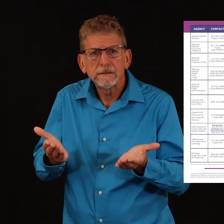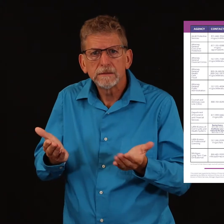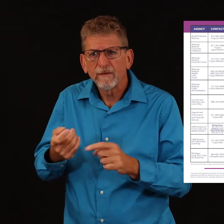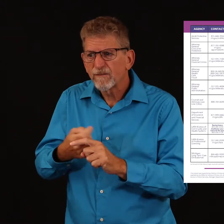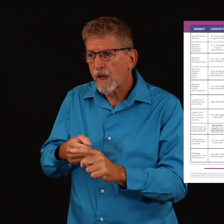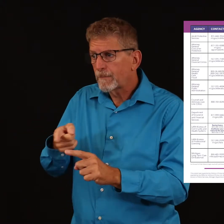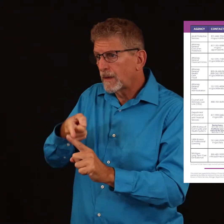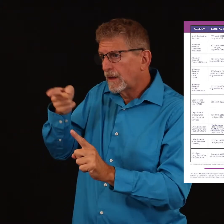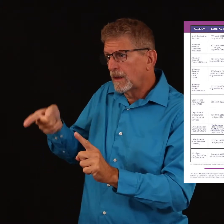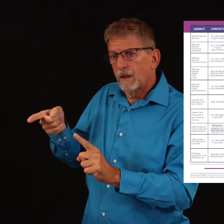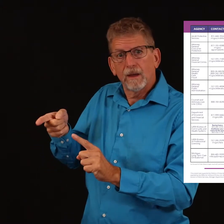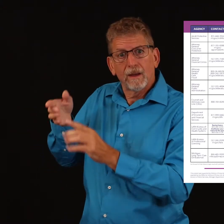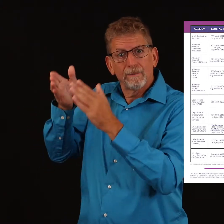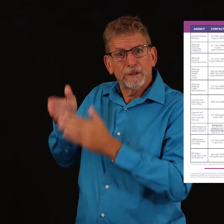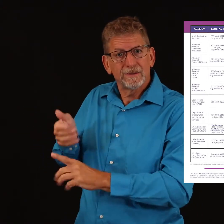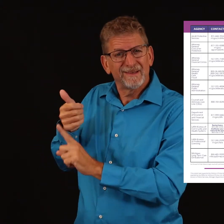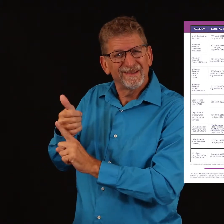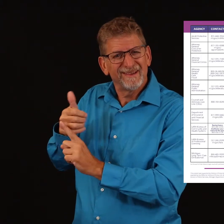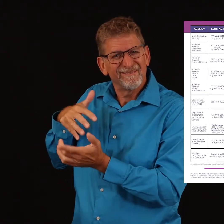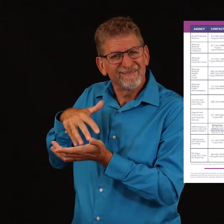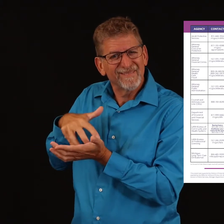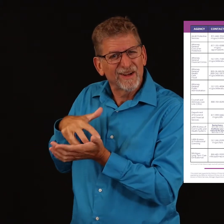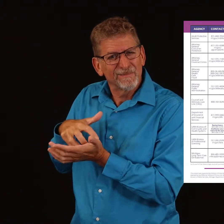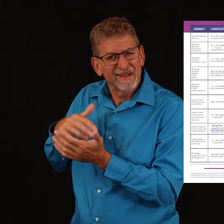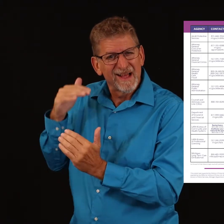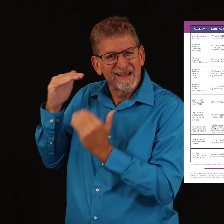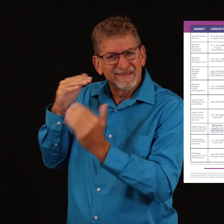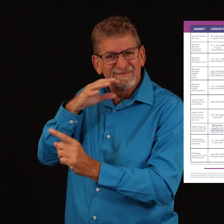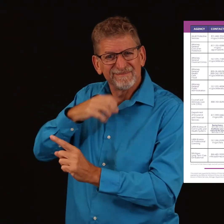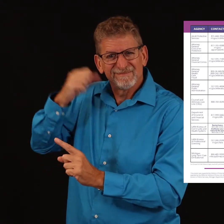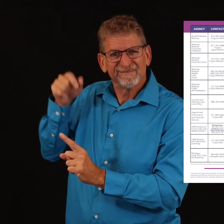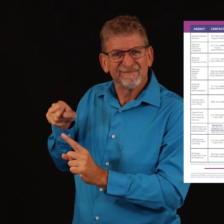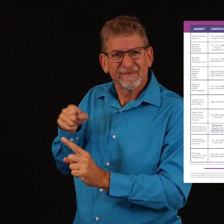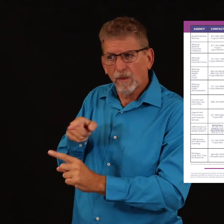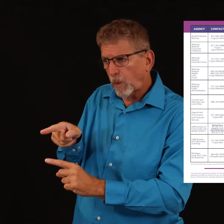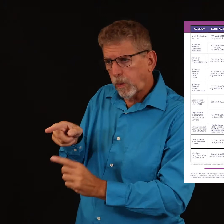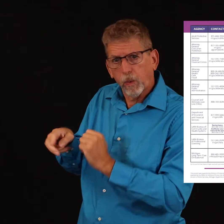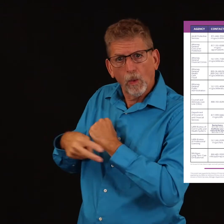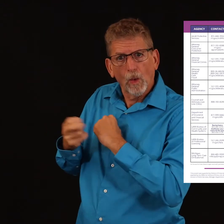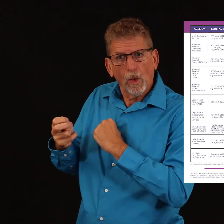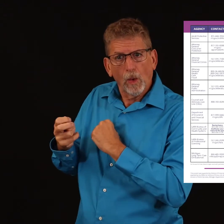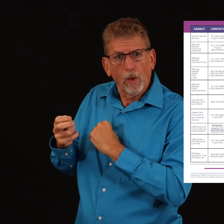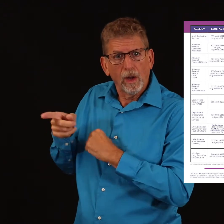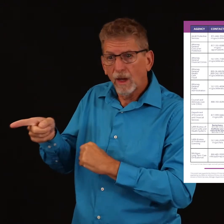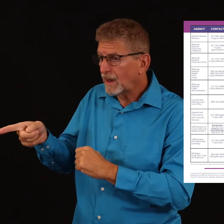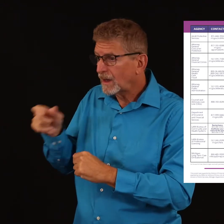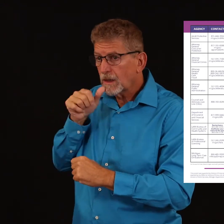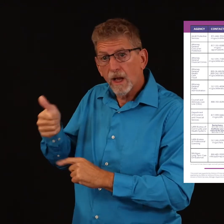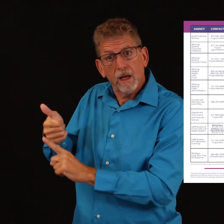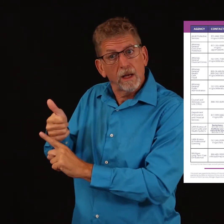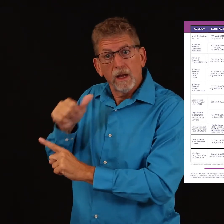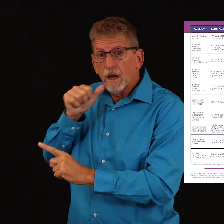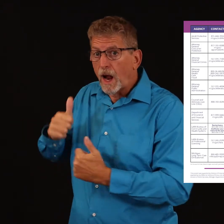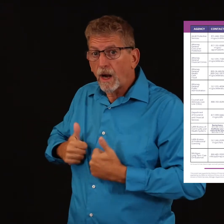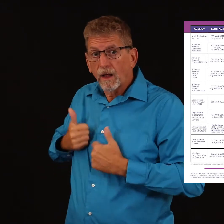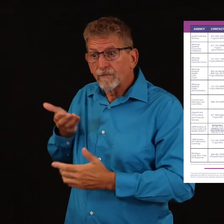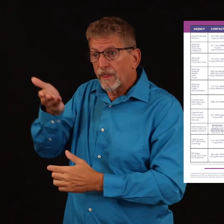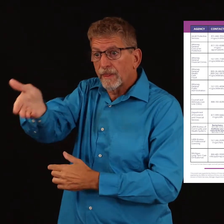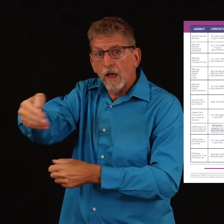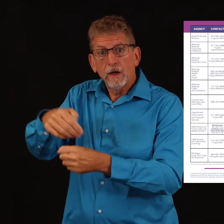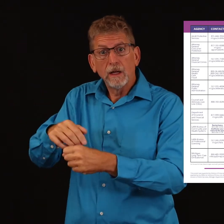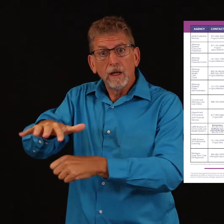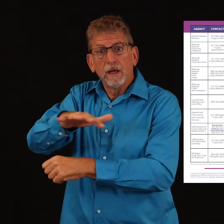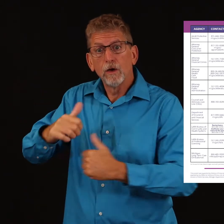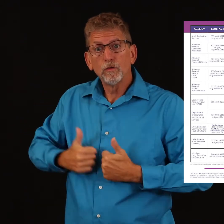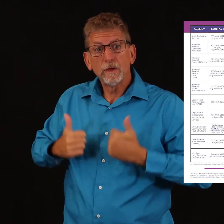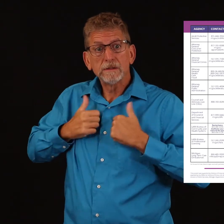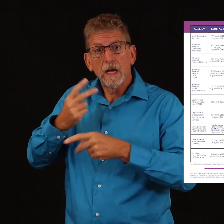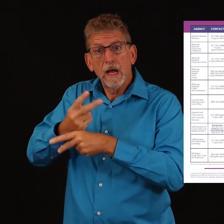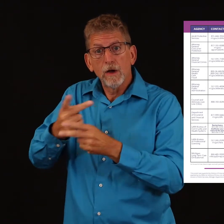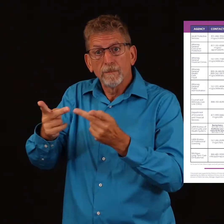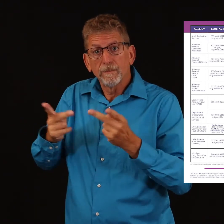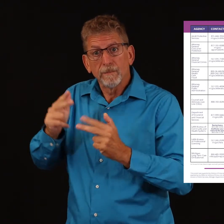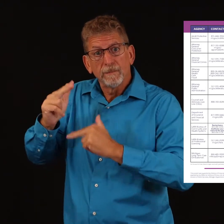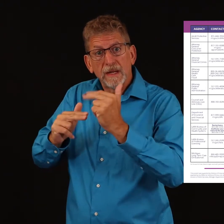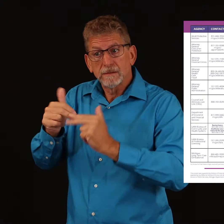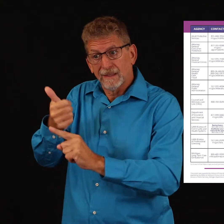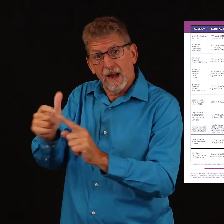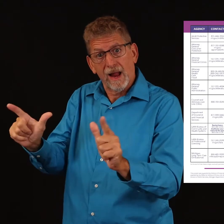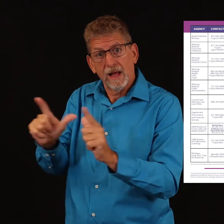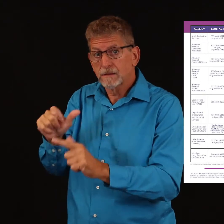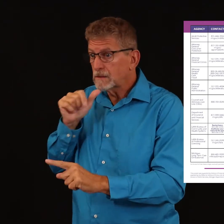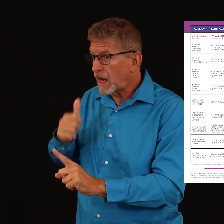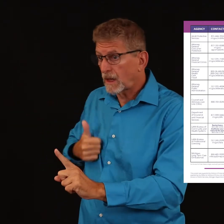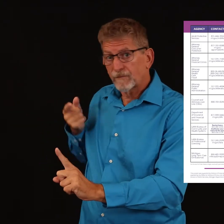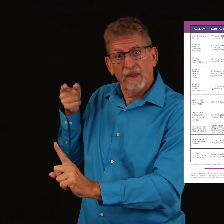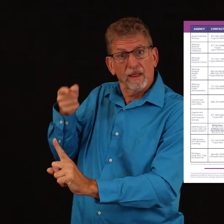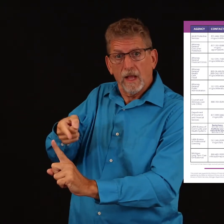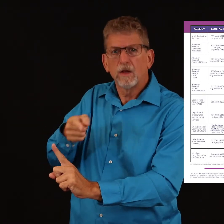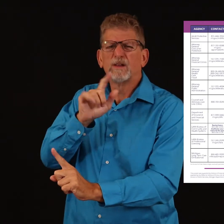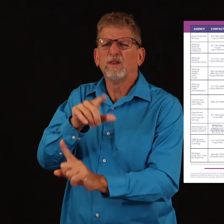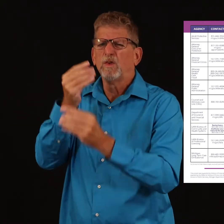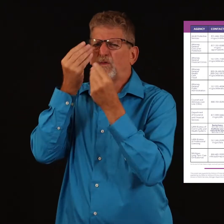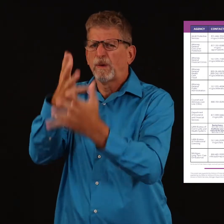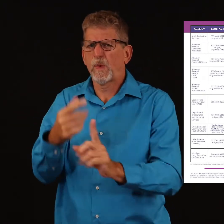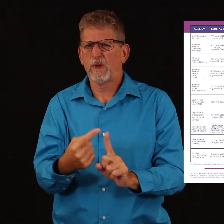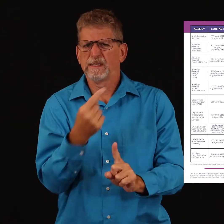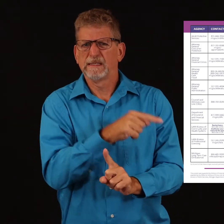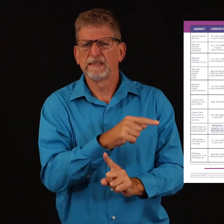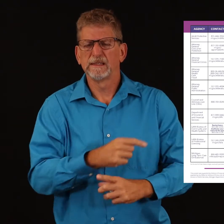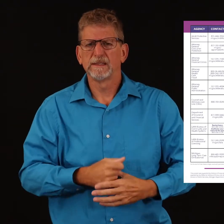from a vulnerable adult not in a licensed residential care facility.